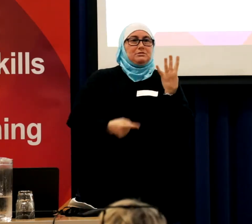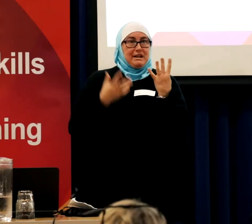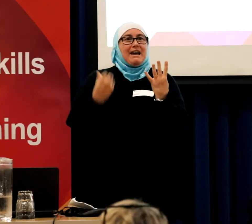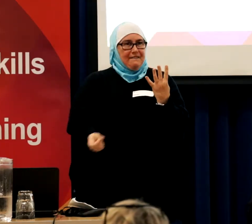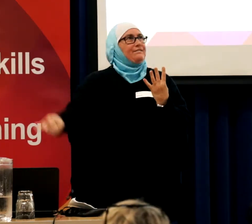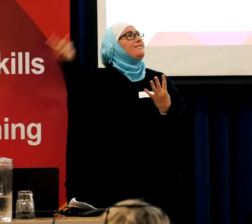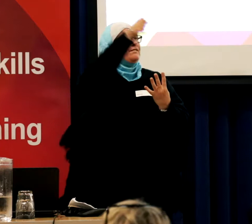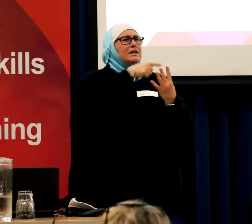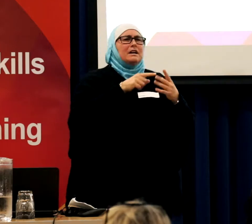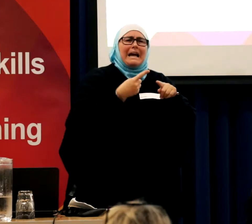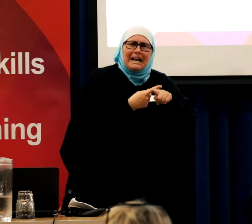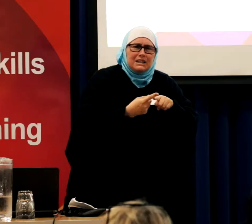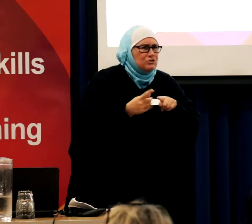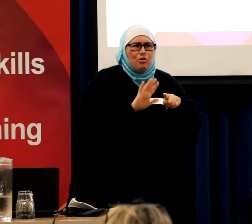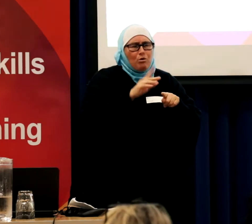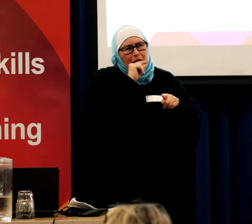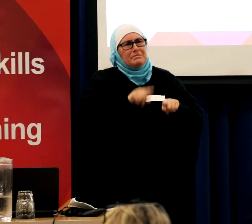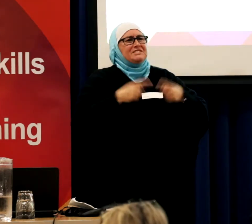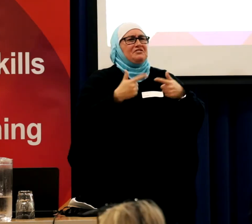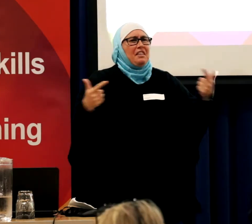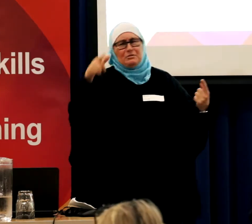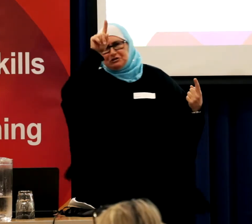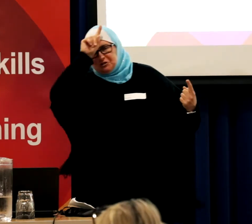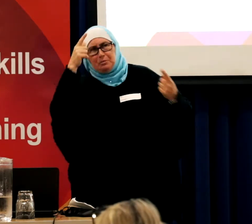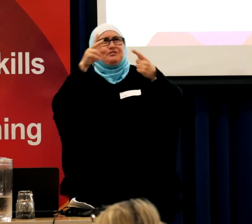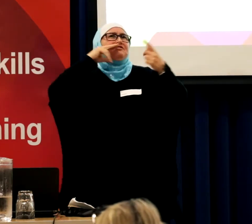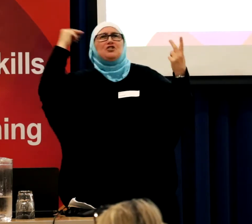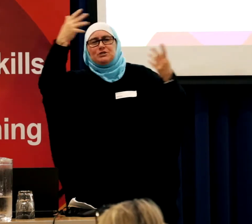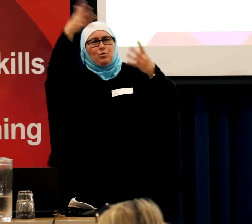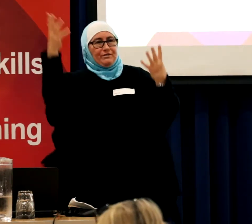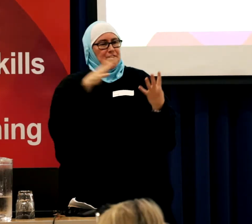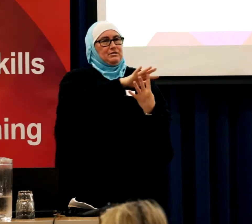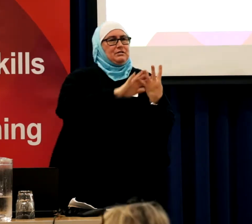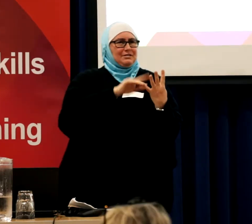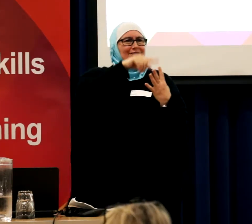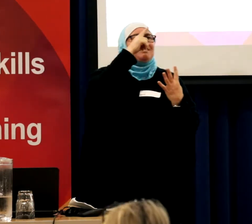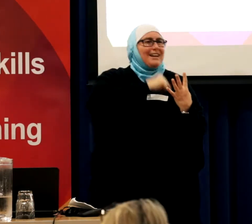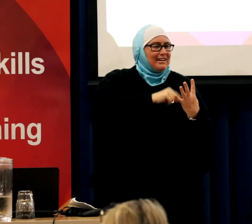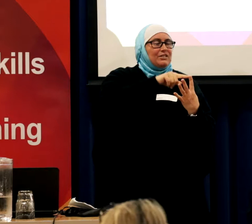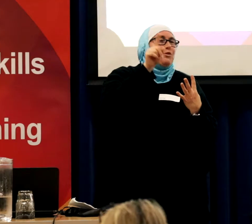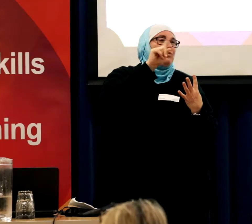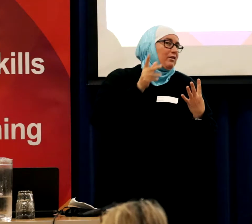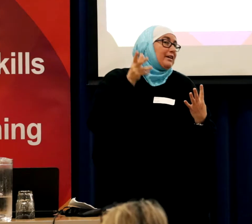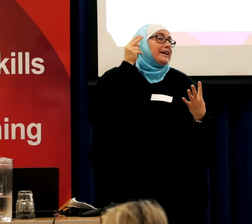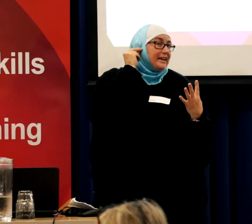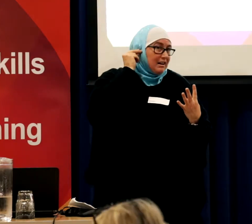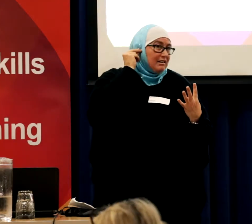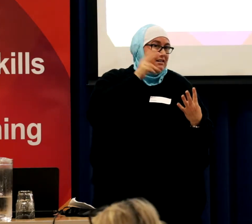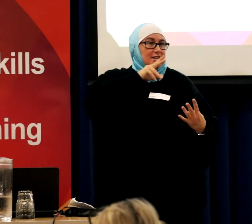I’ll give you an example. We have English as a language, we’ve got German, we’ve got all different languages.